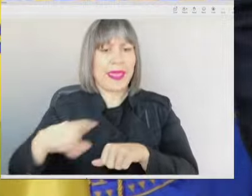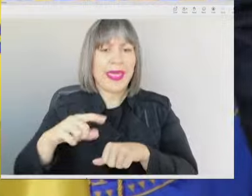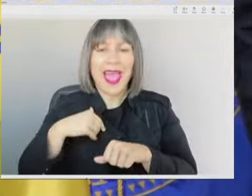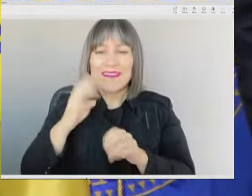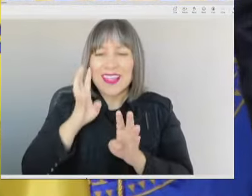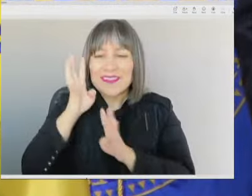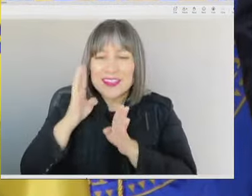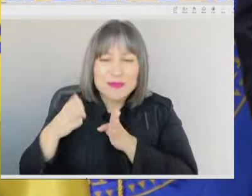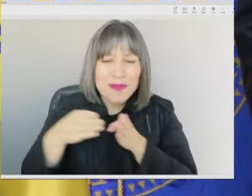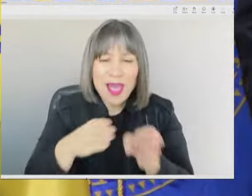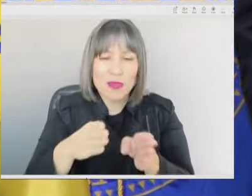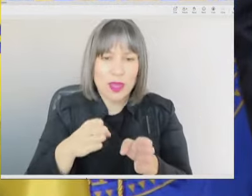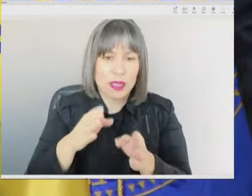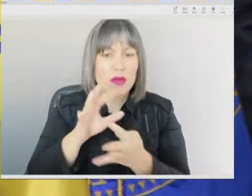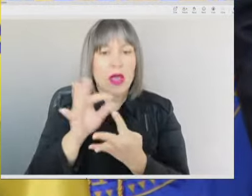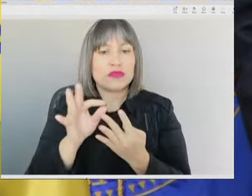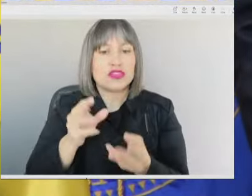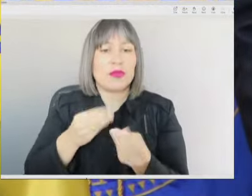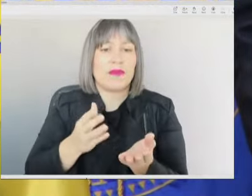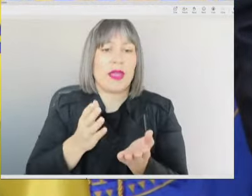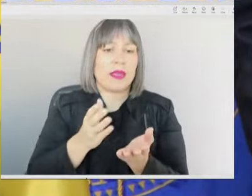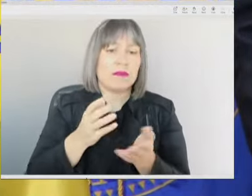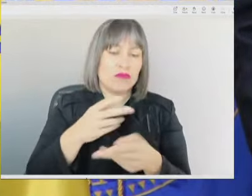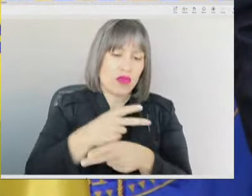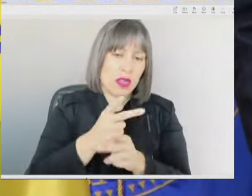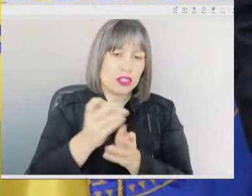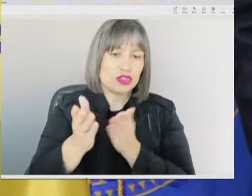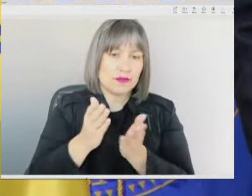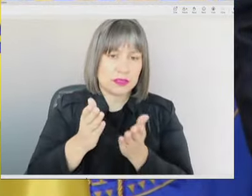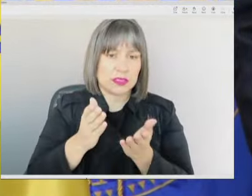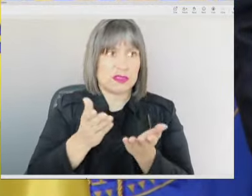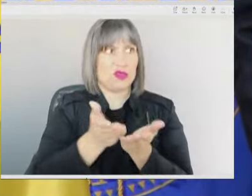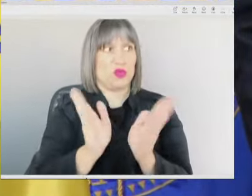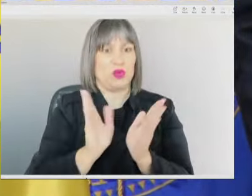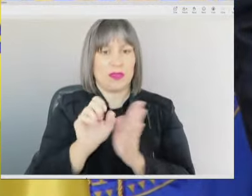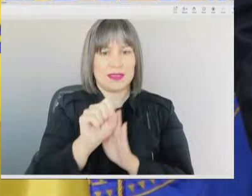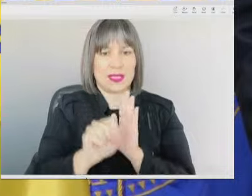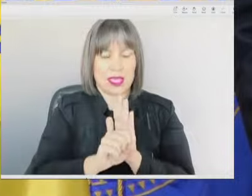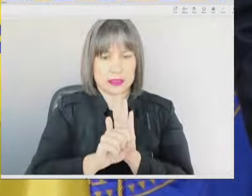provide their products and services to states, eliminating some of those barriers to entry.